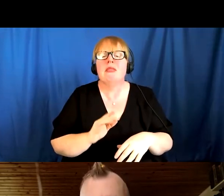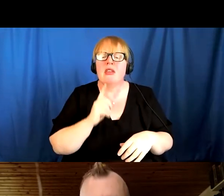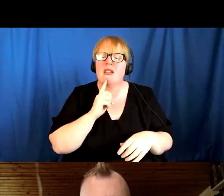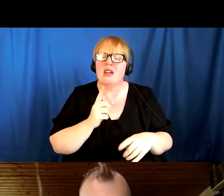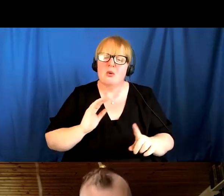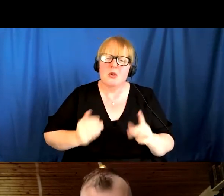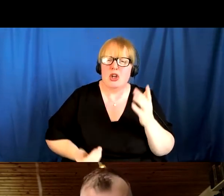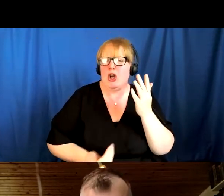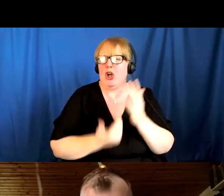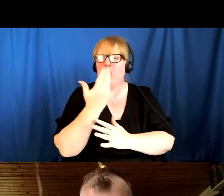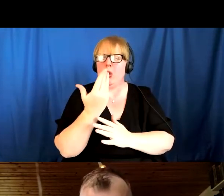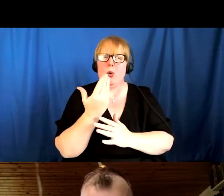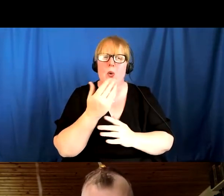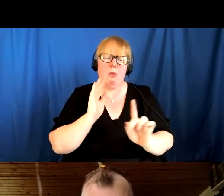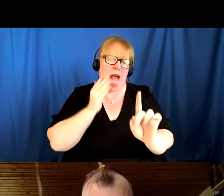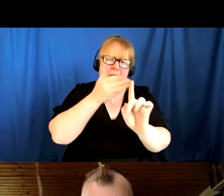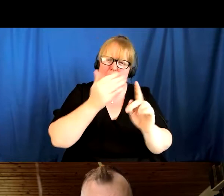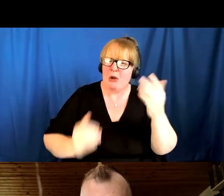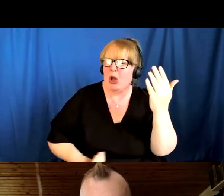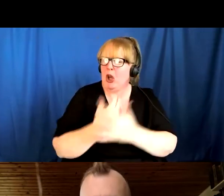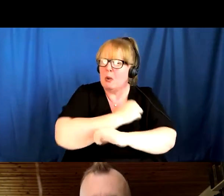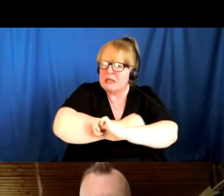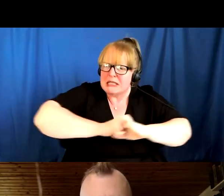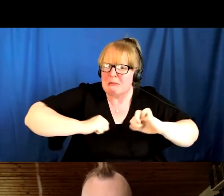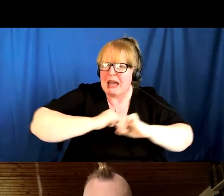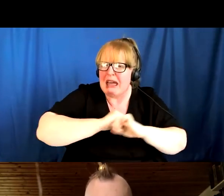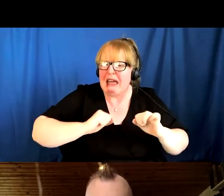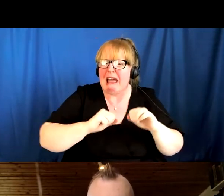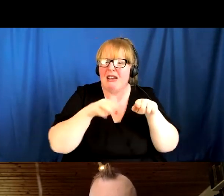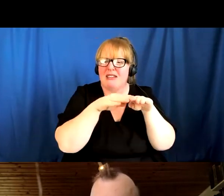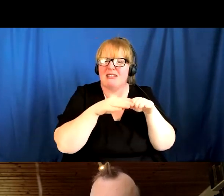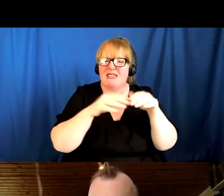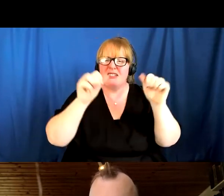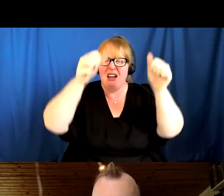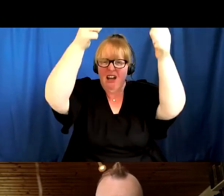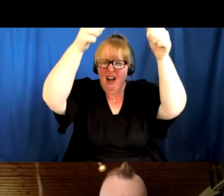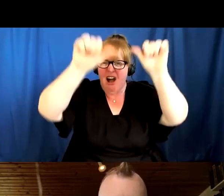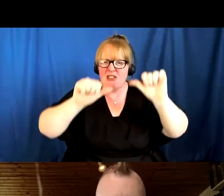of space where there was a kind of flat hierarchy, and everybody's voice kind of mattered.